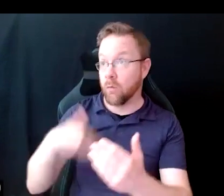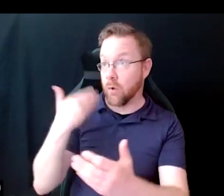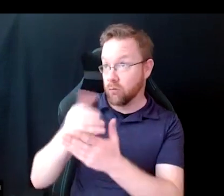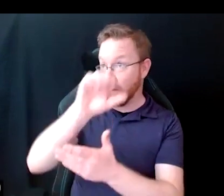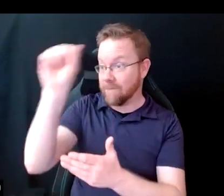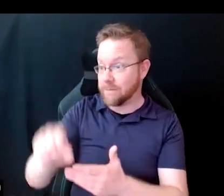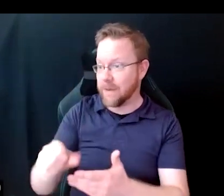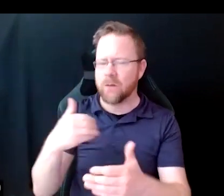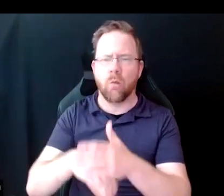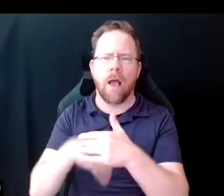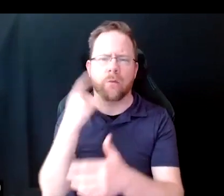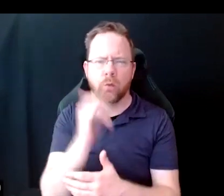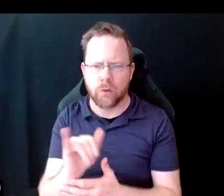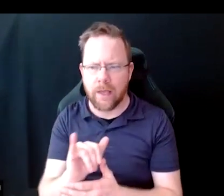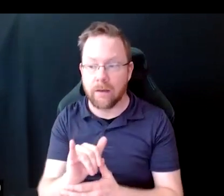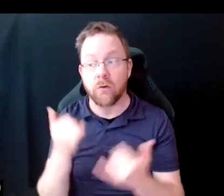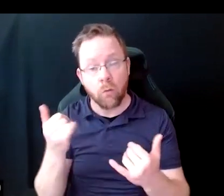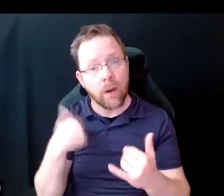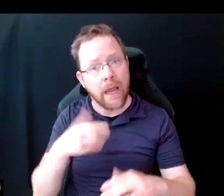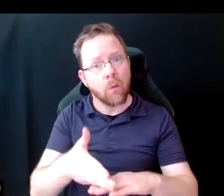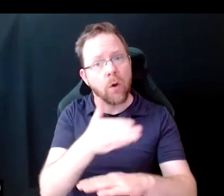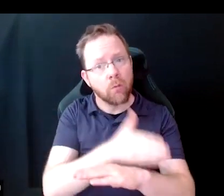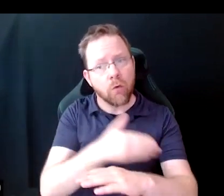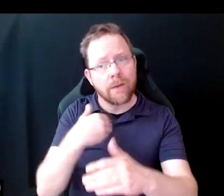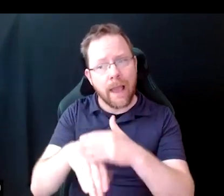We're working on increasing access, but until it's perfect and no surprise,